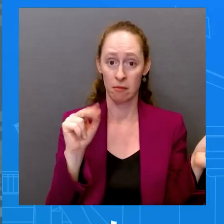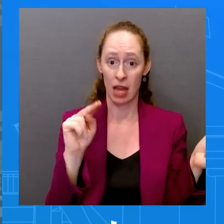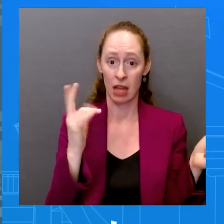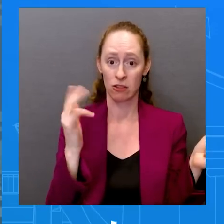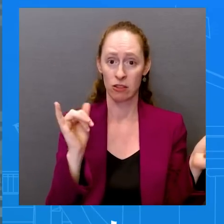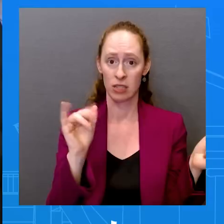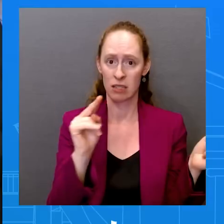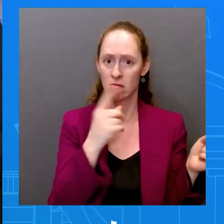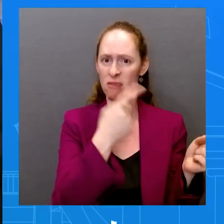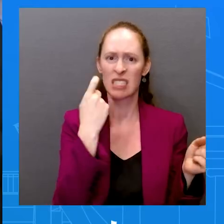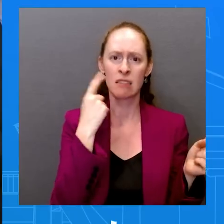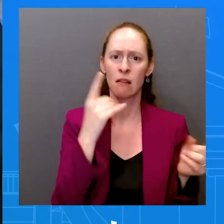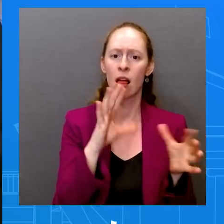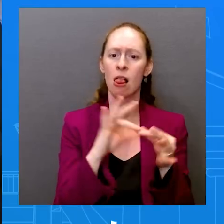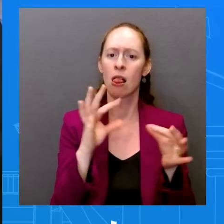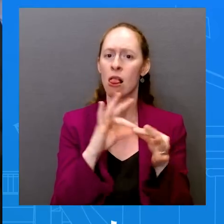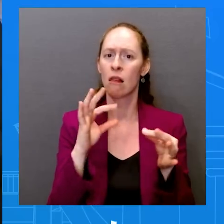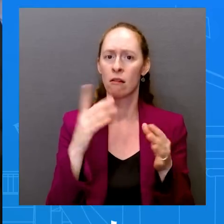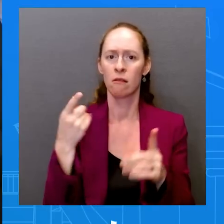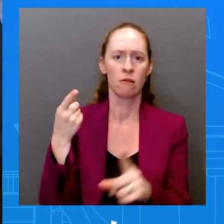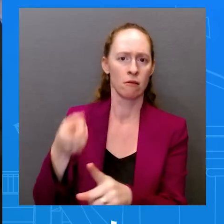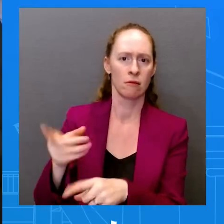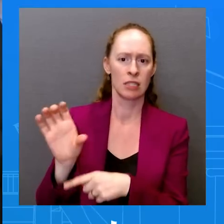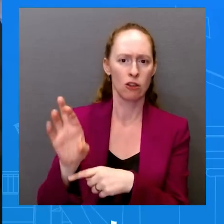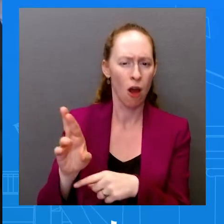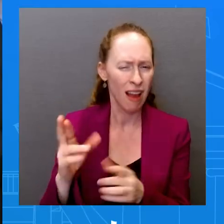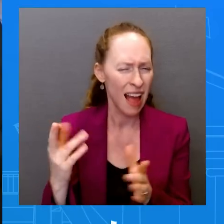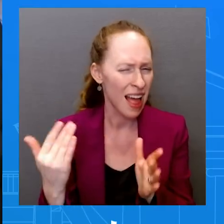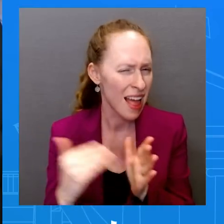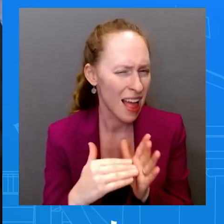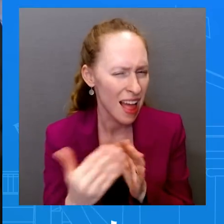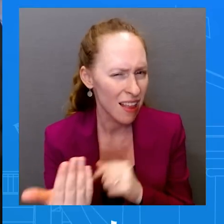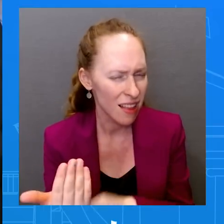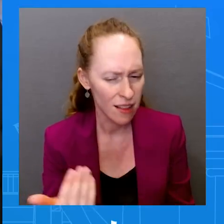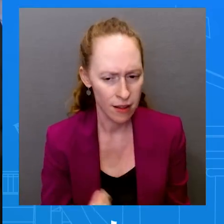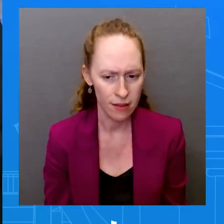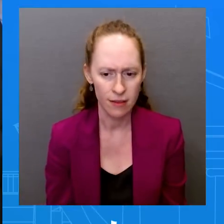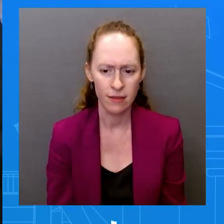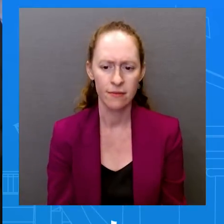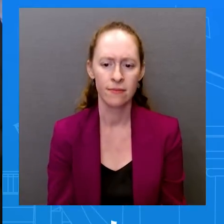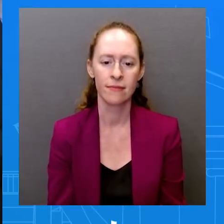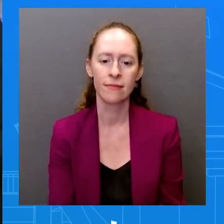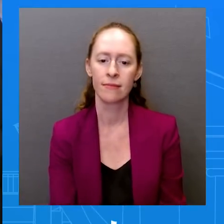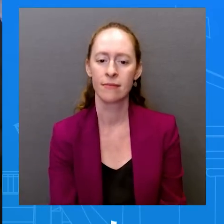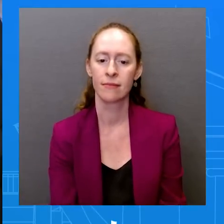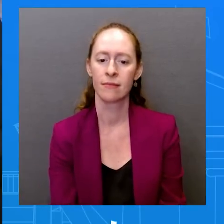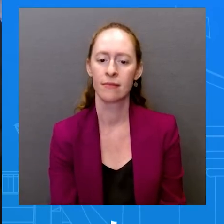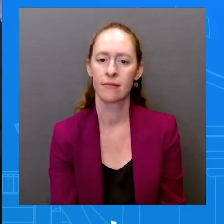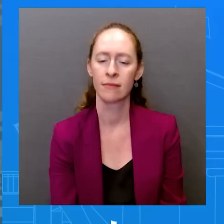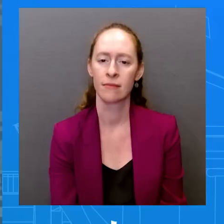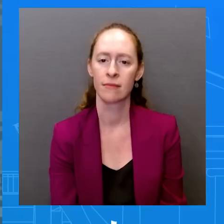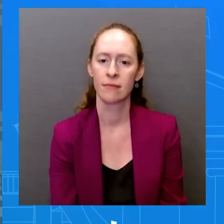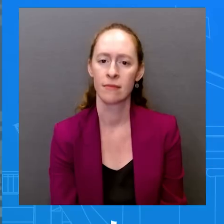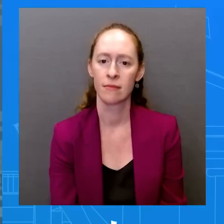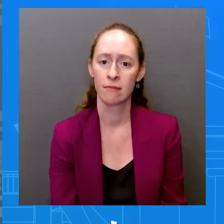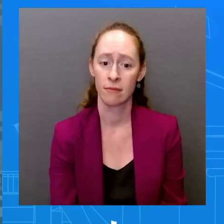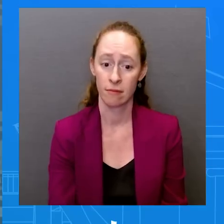Does the White House support putting Senator Manchin's permitting reform measure into the CR? Ms. Jean-Pierre: So, we support